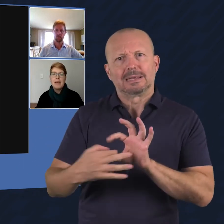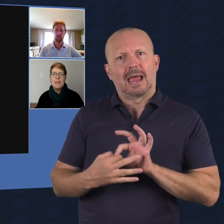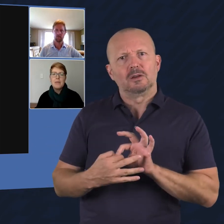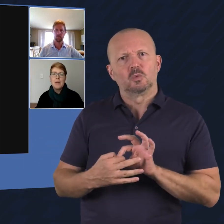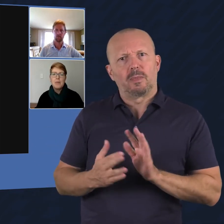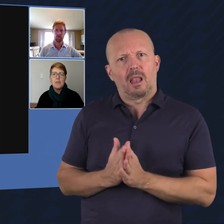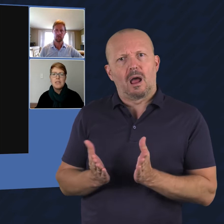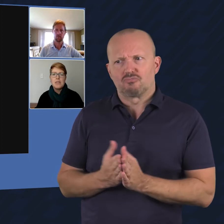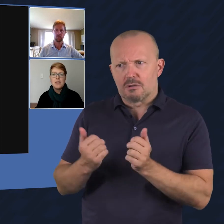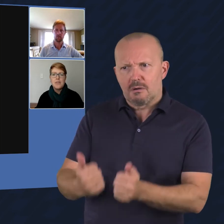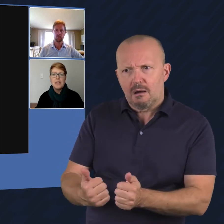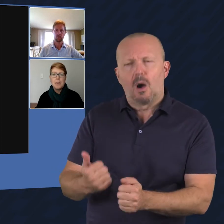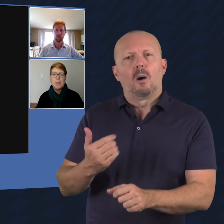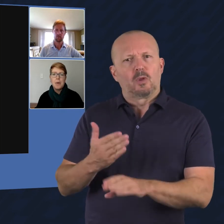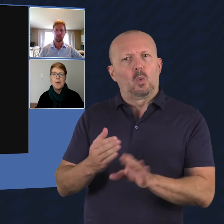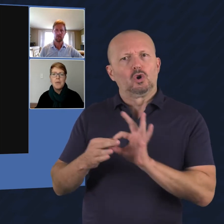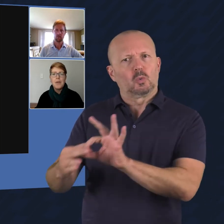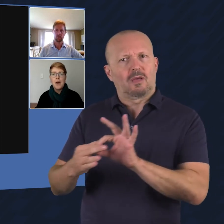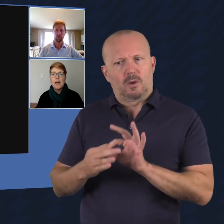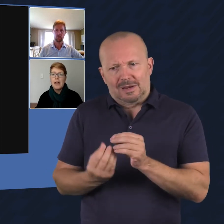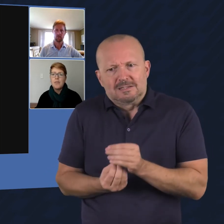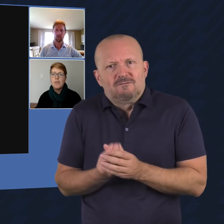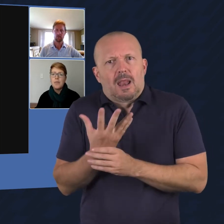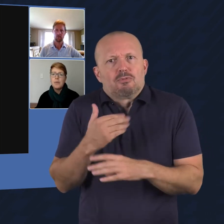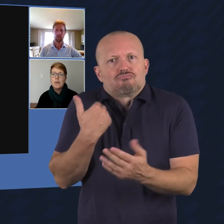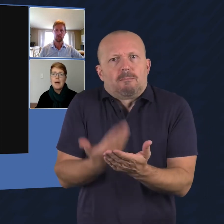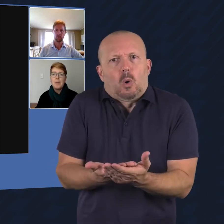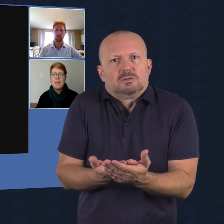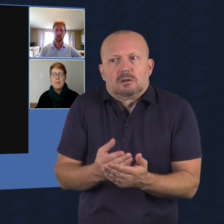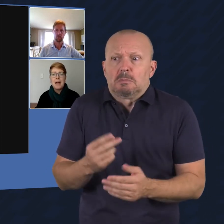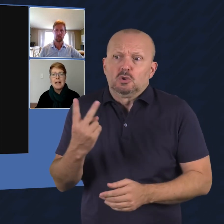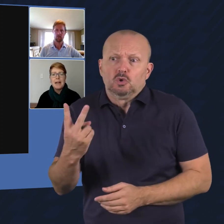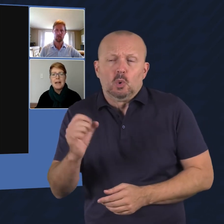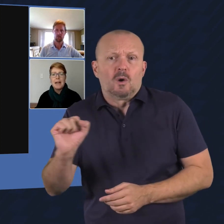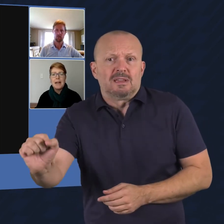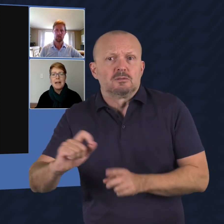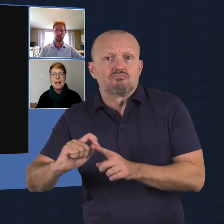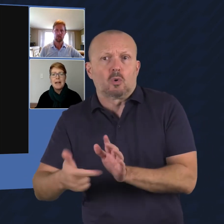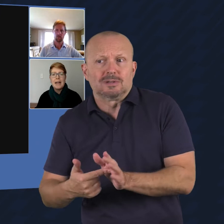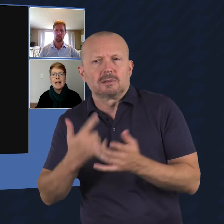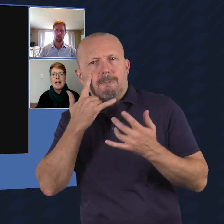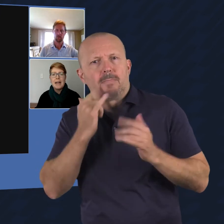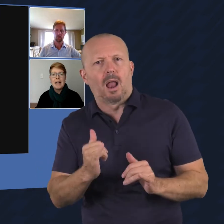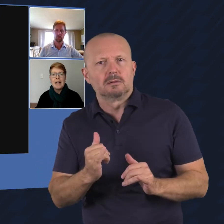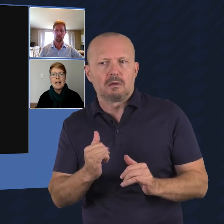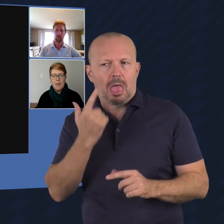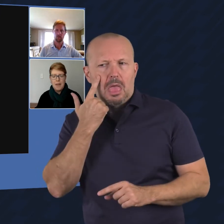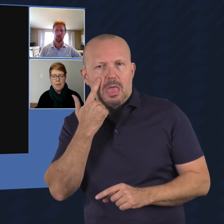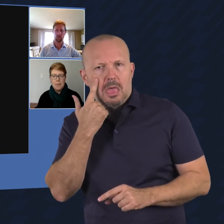gave us an opportunity to develop a proposal to archive two of Luke's albums as a pilot and see what we could learn from the process.